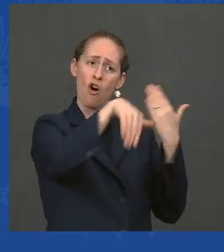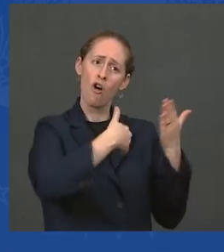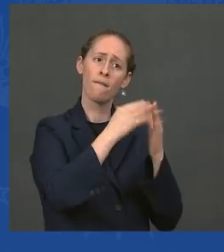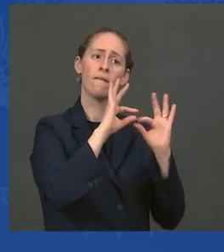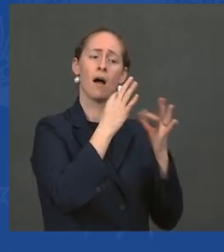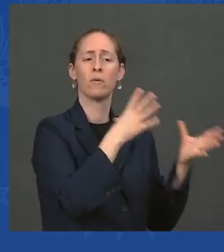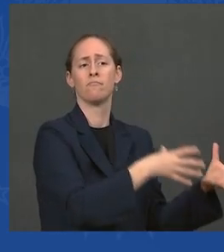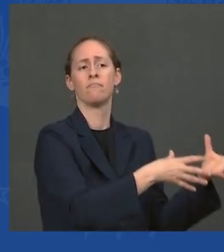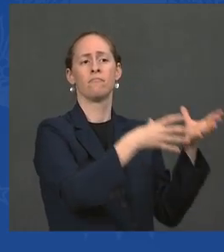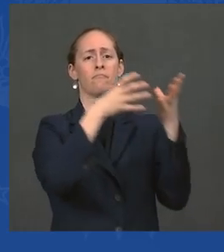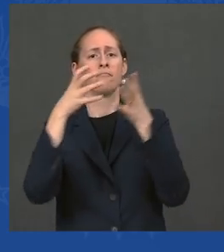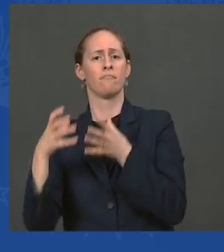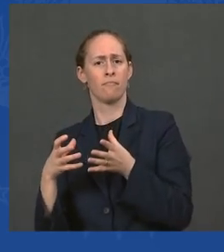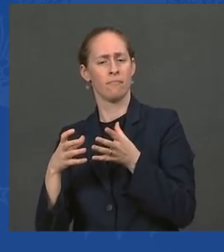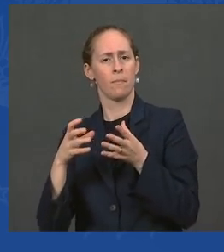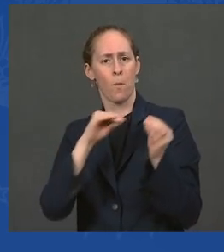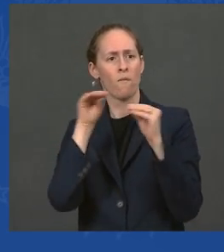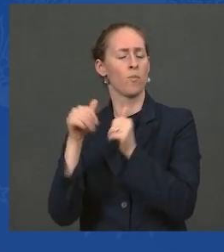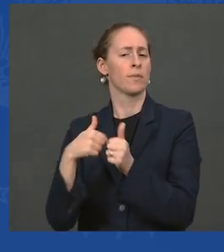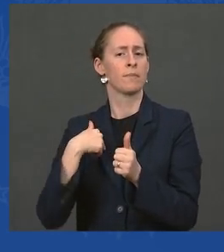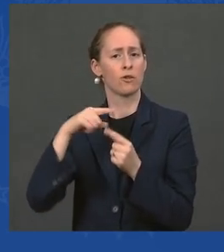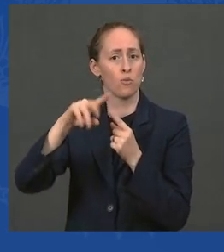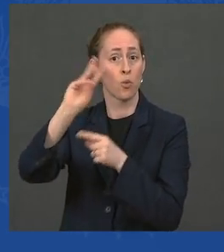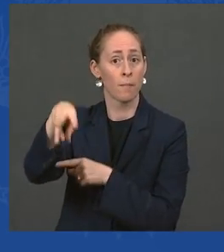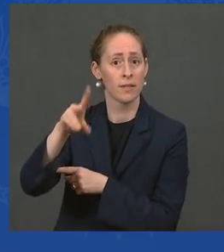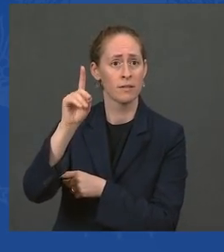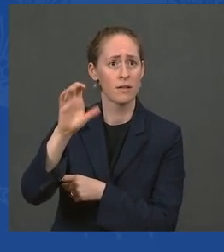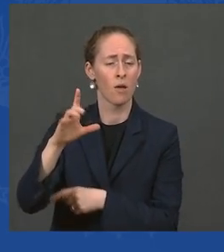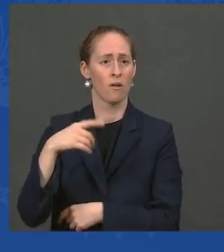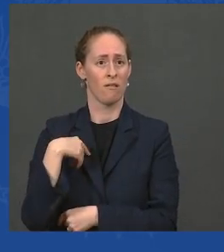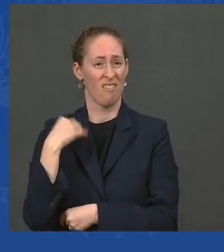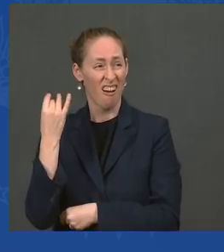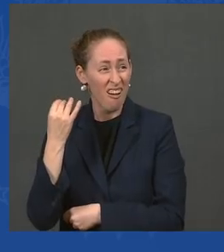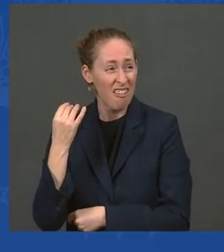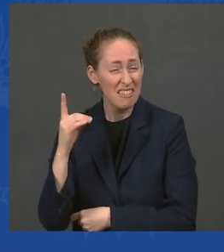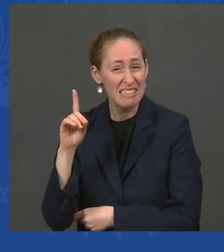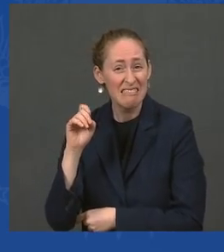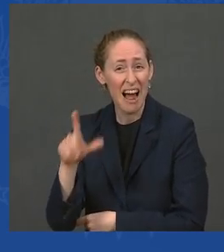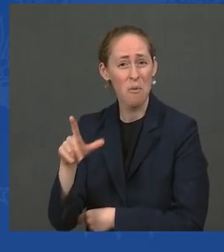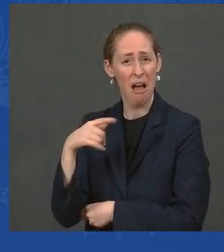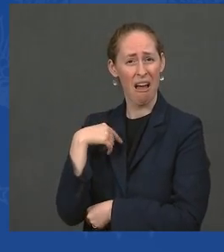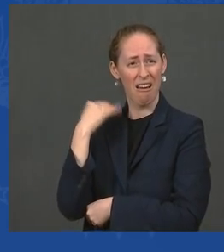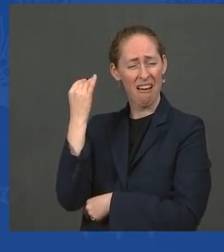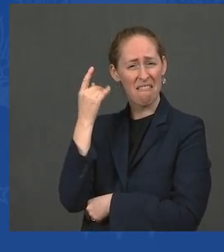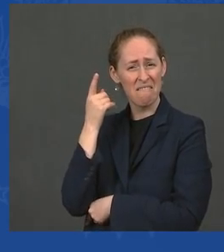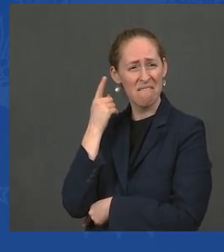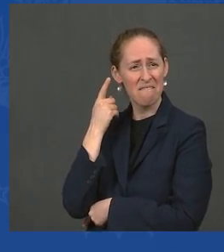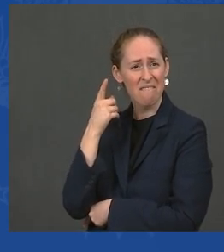And I thought that was like -- and, you know, an awful lot of parents who left Scranton back in those days,